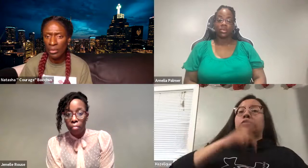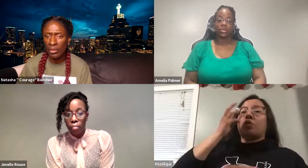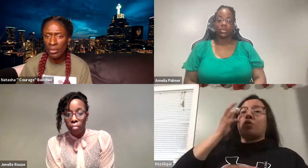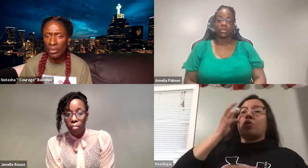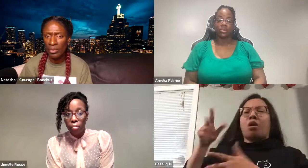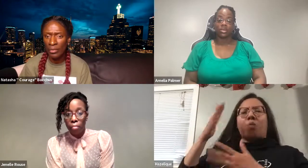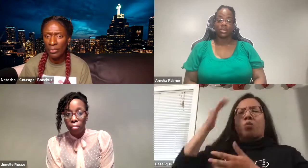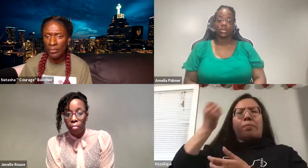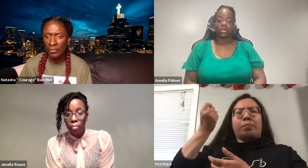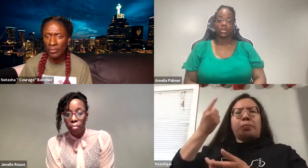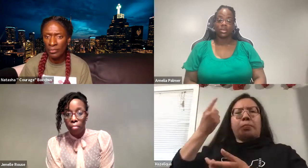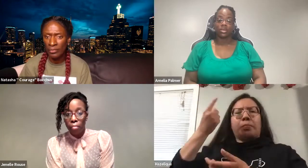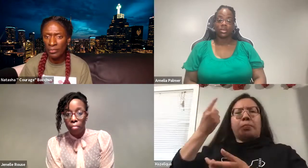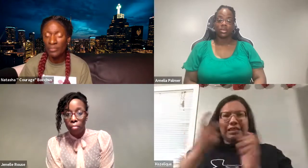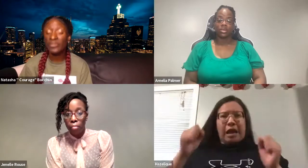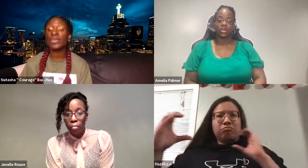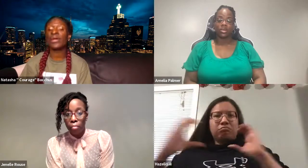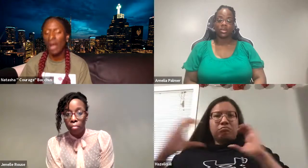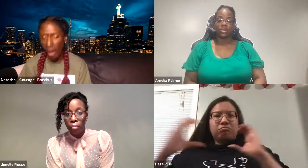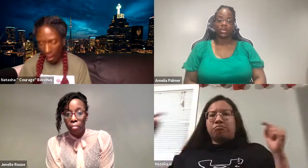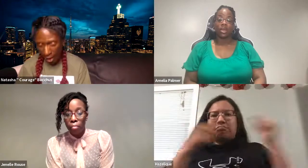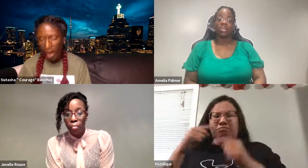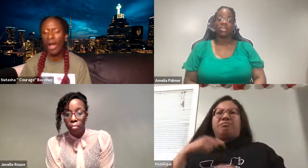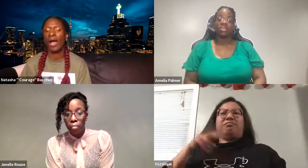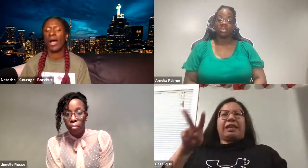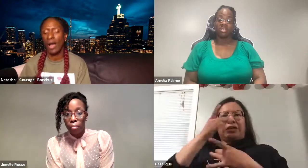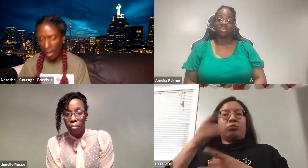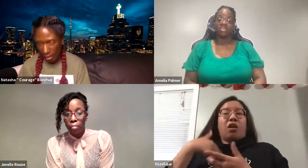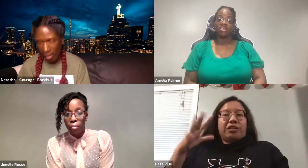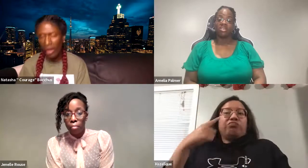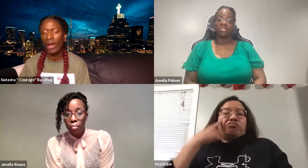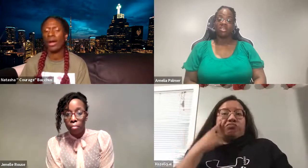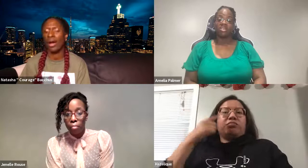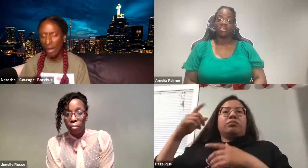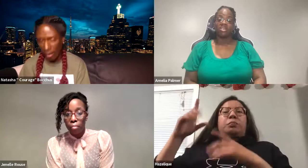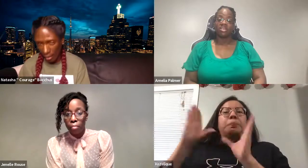we can understand what the other person's saying. the meaning is quite similar. and communicate with